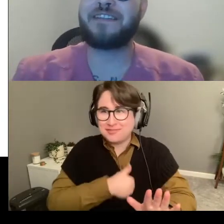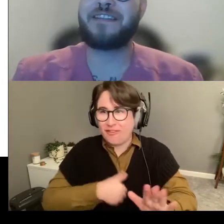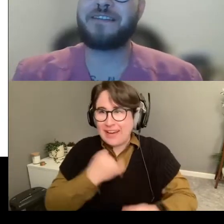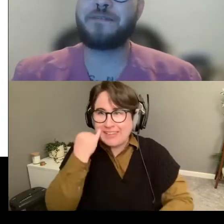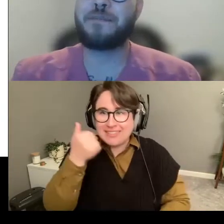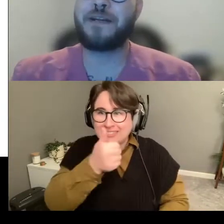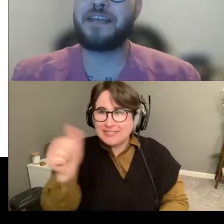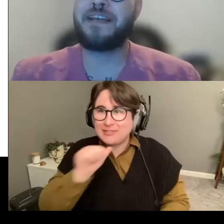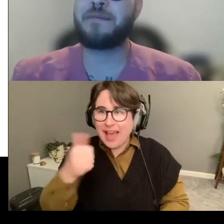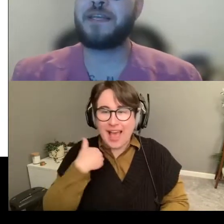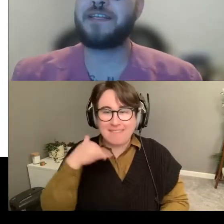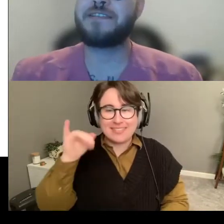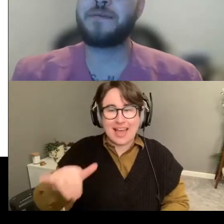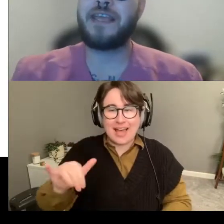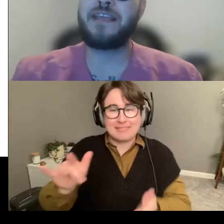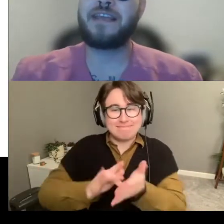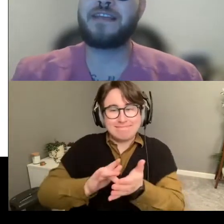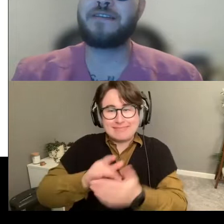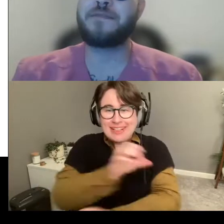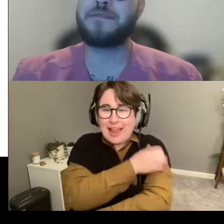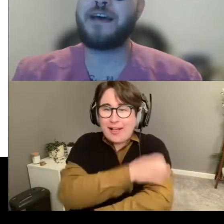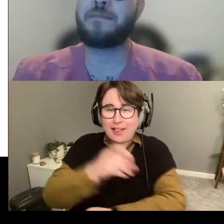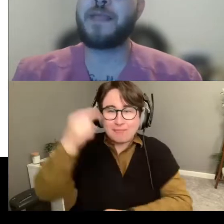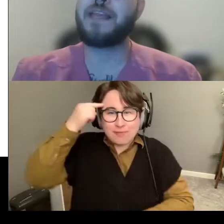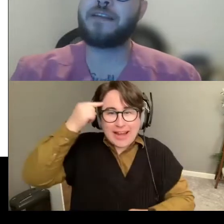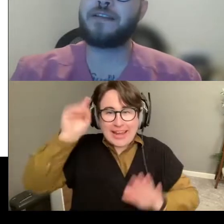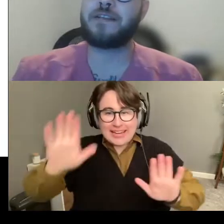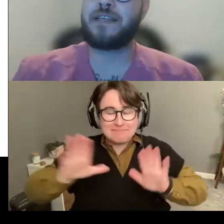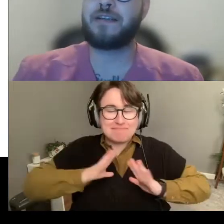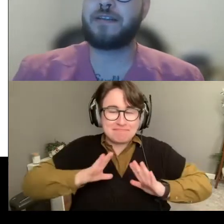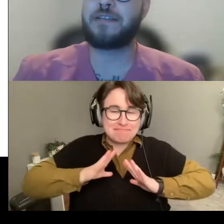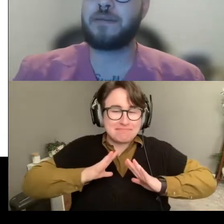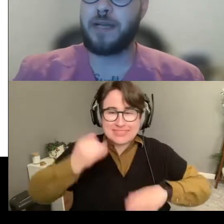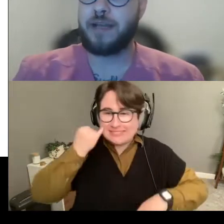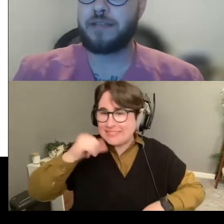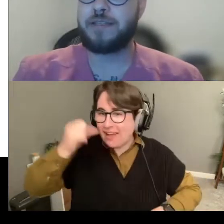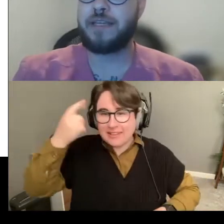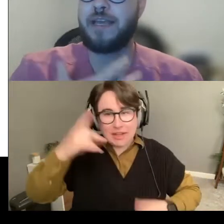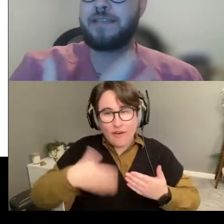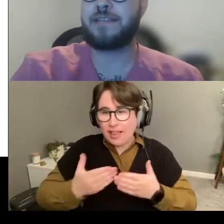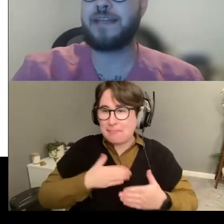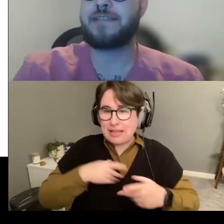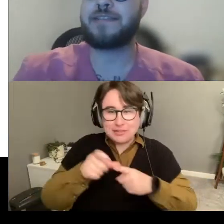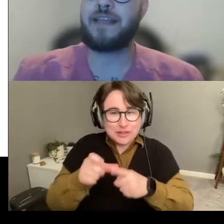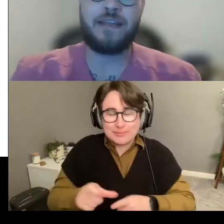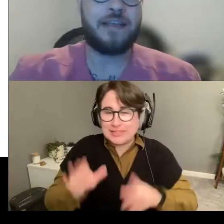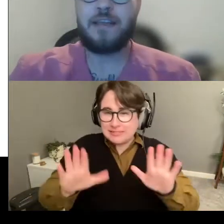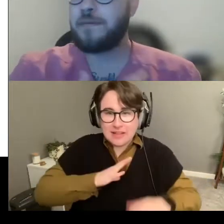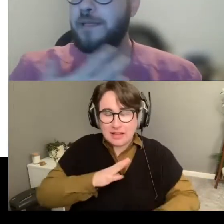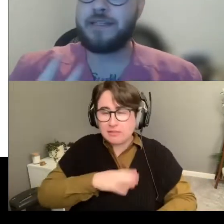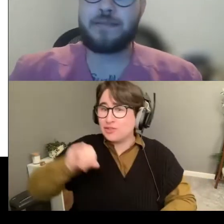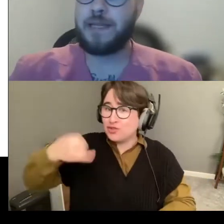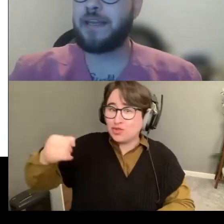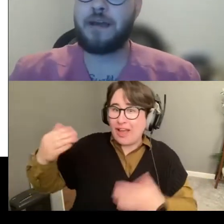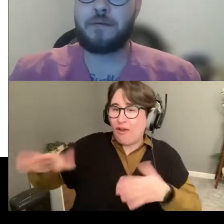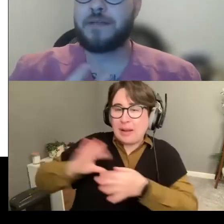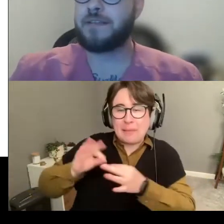that clinical brain, and it's okay that you may not understand all the terminology. As J had said, we could spend hours